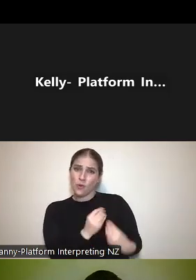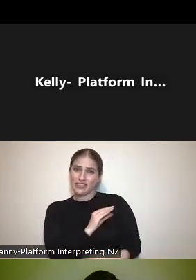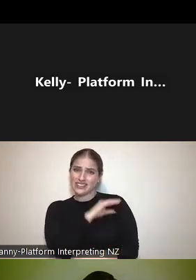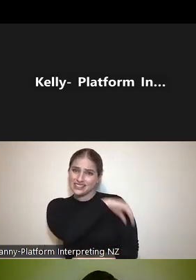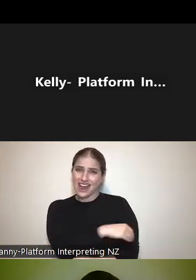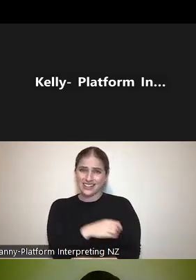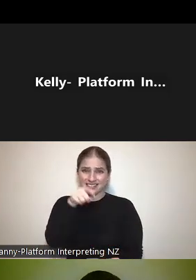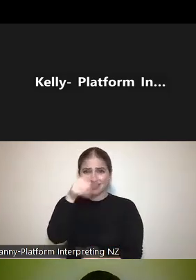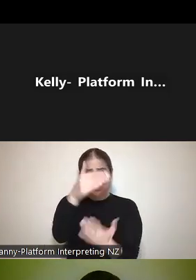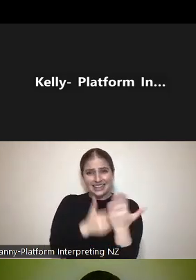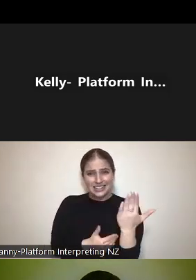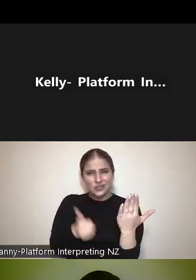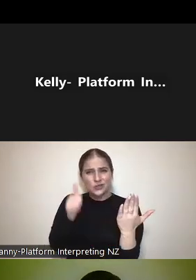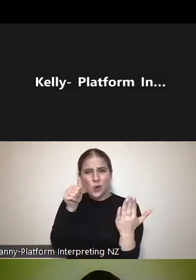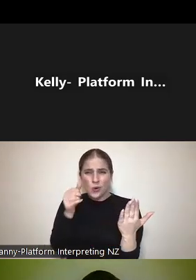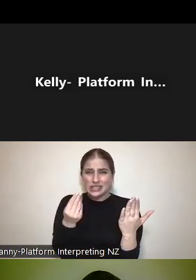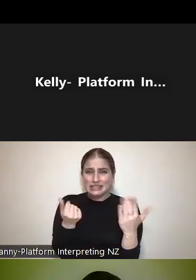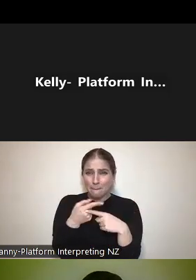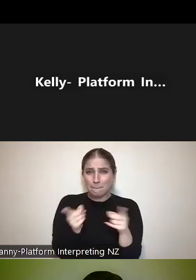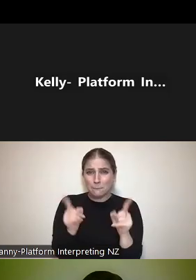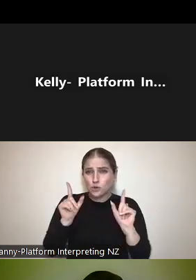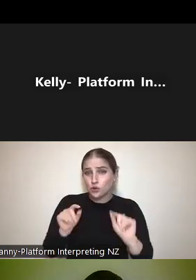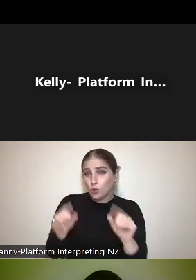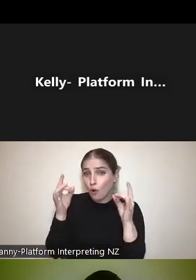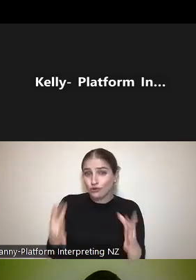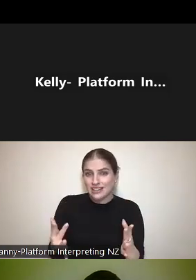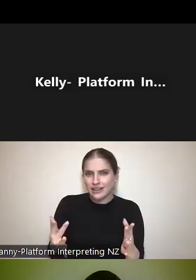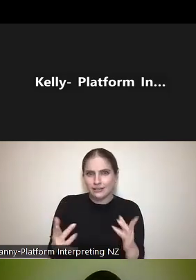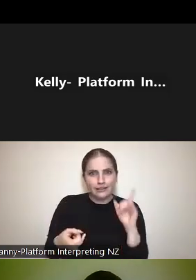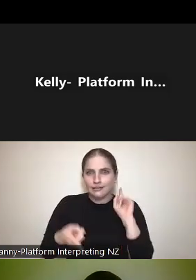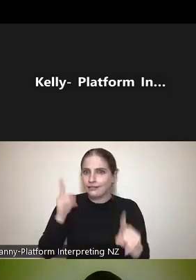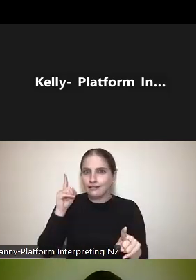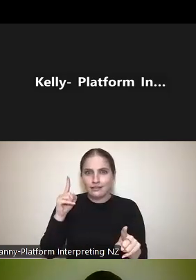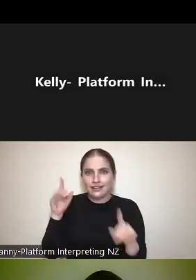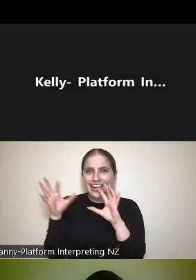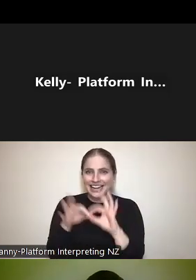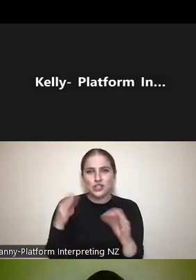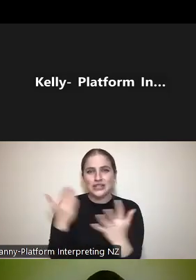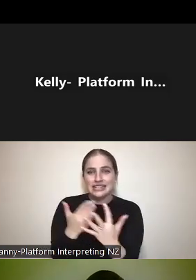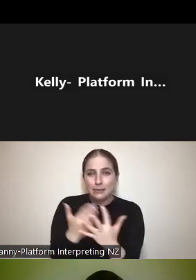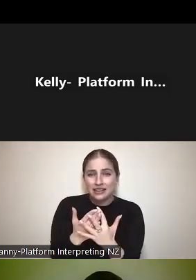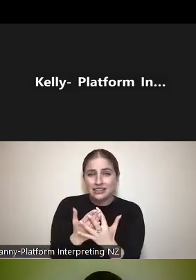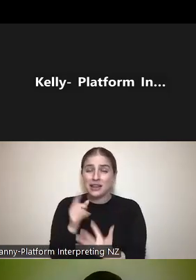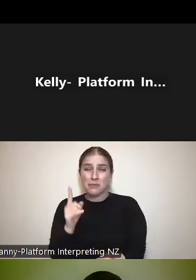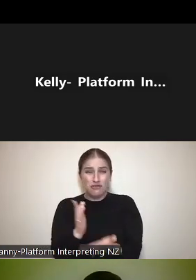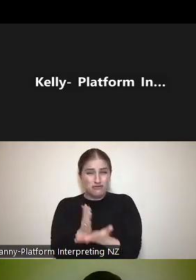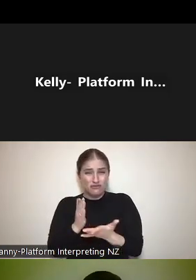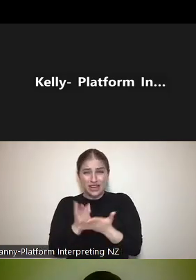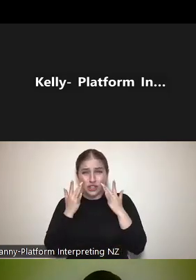might not have connected to accessibility. But it really just goes to show that accessibility is not a unique concept.